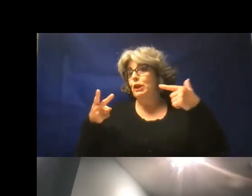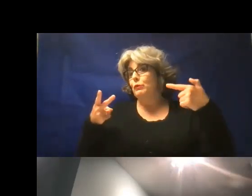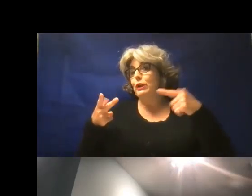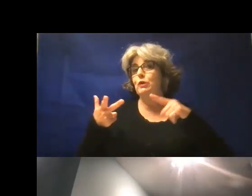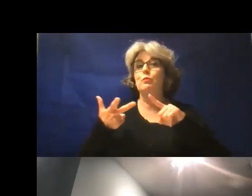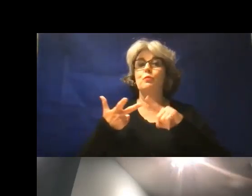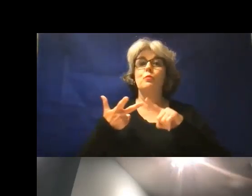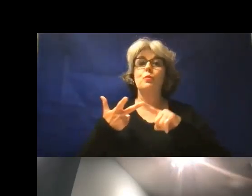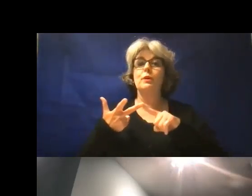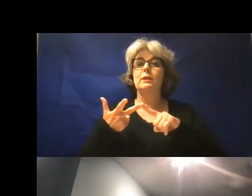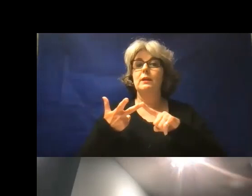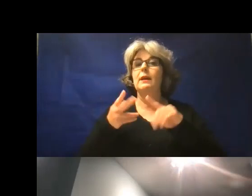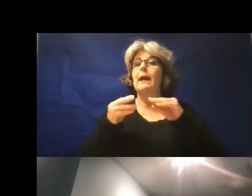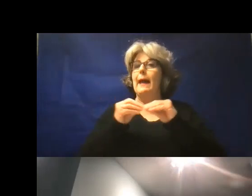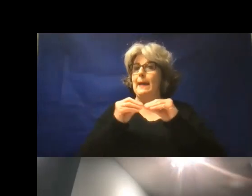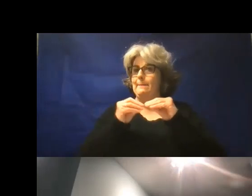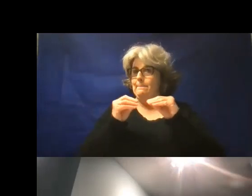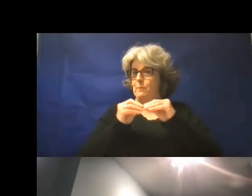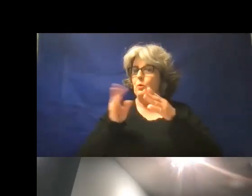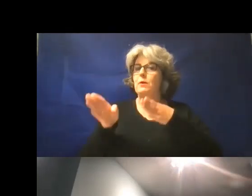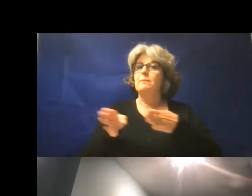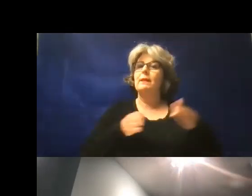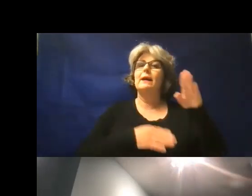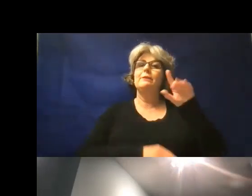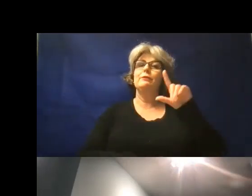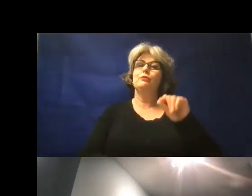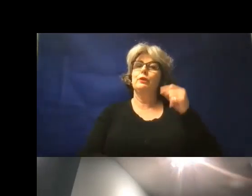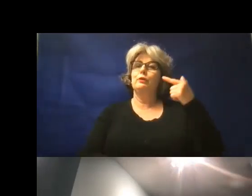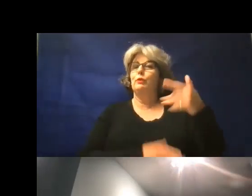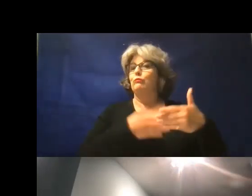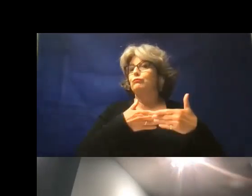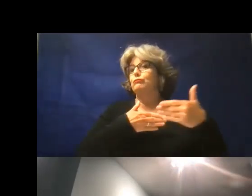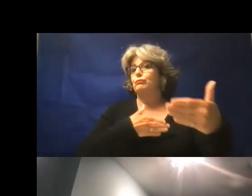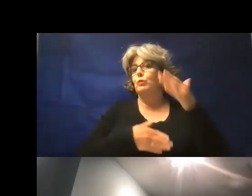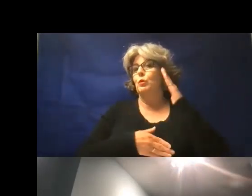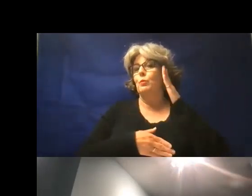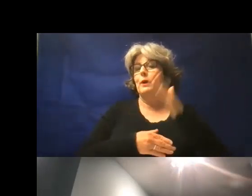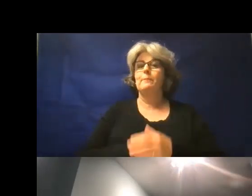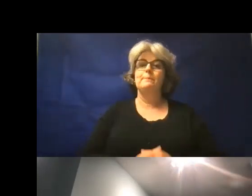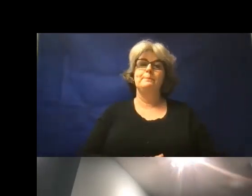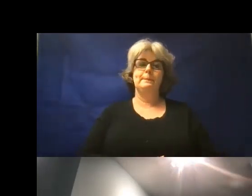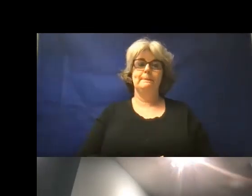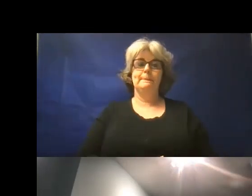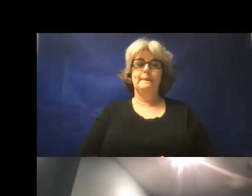mobility for the Summer of 2021 and beyond and you'll see though that our numbers are greatly